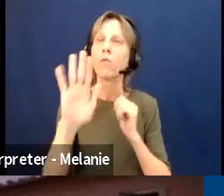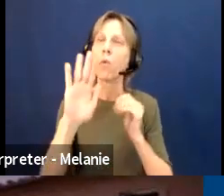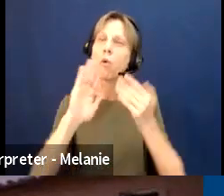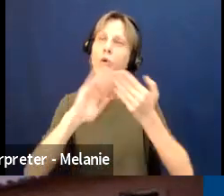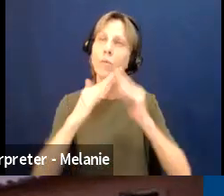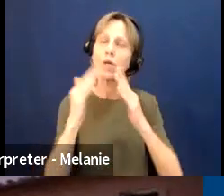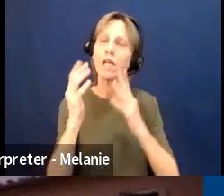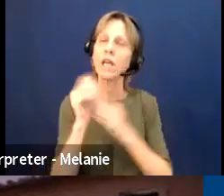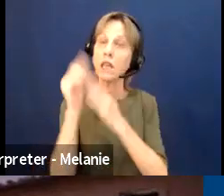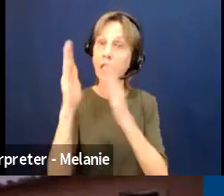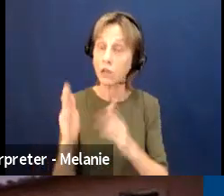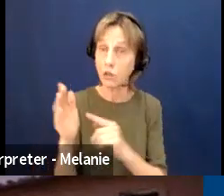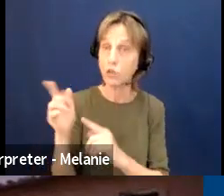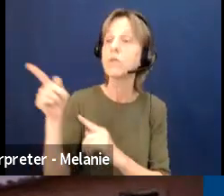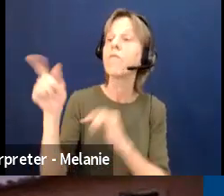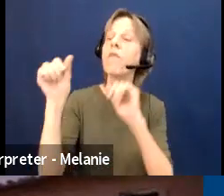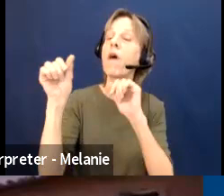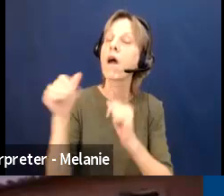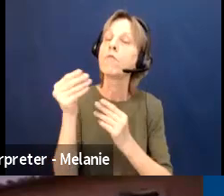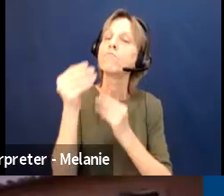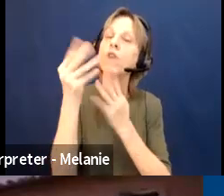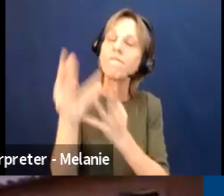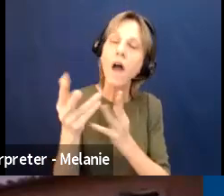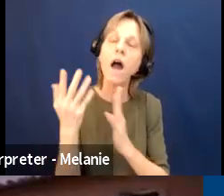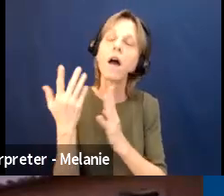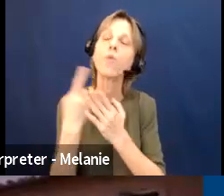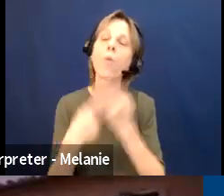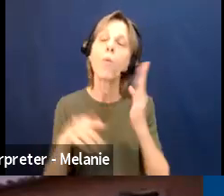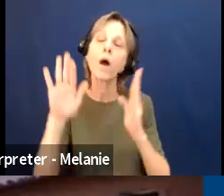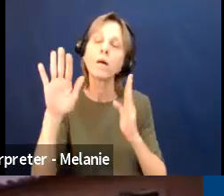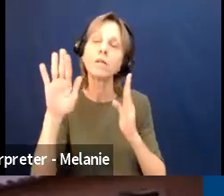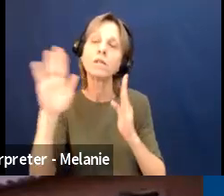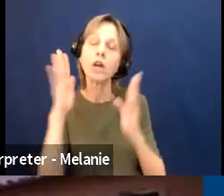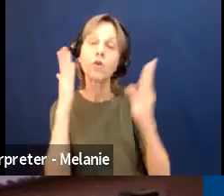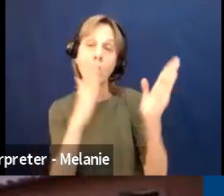they can provide you more guidance on what they actually have planned or as we get going on with